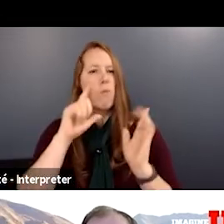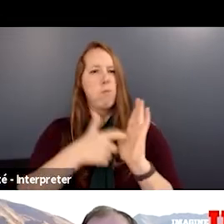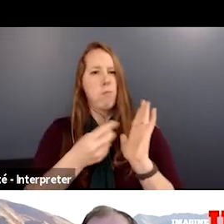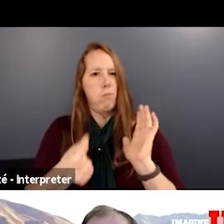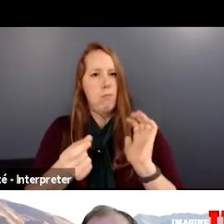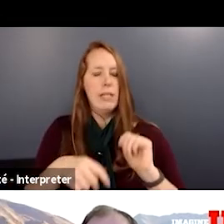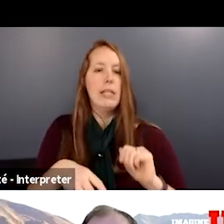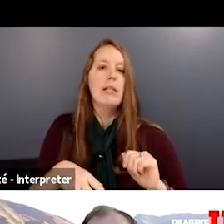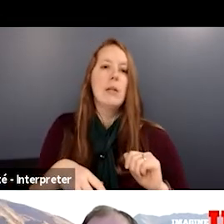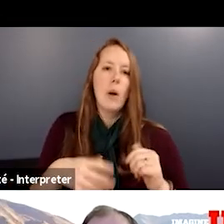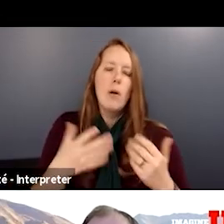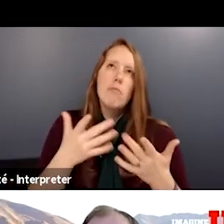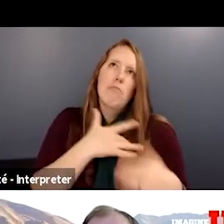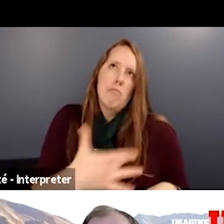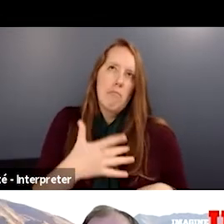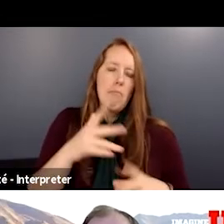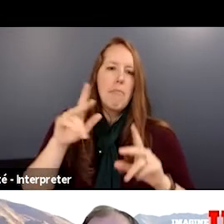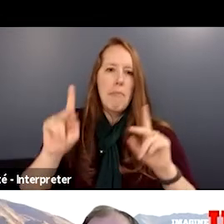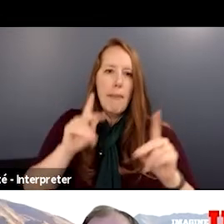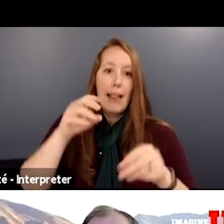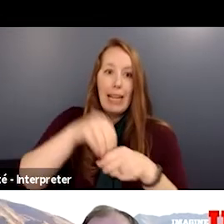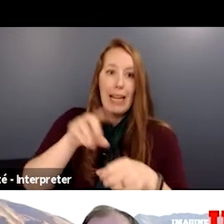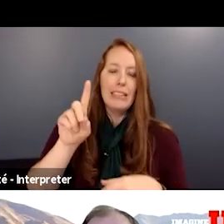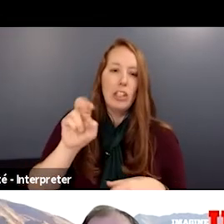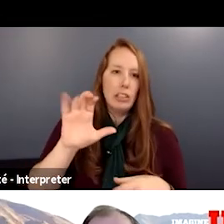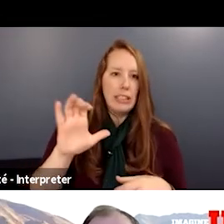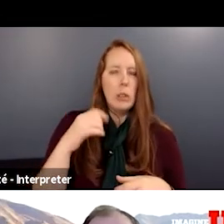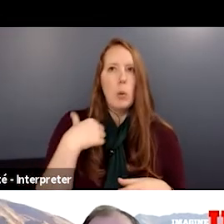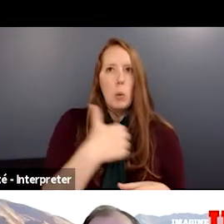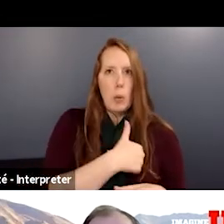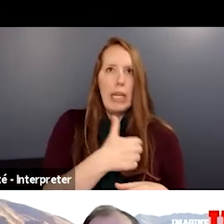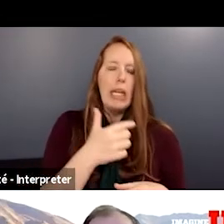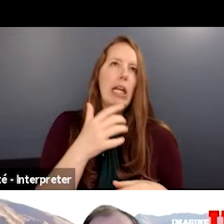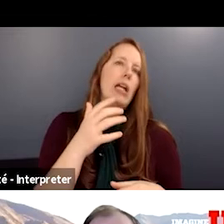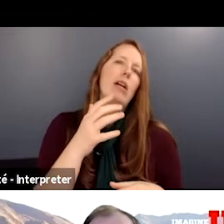we talk about disability in terms of visible and invisible disabilities.